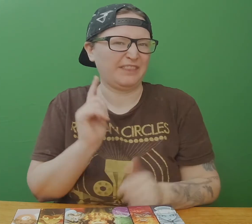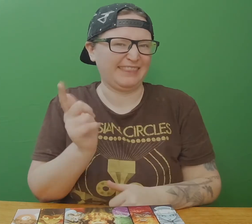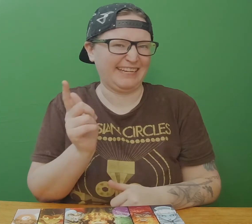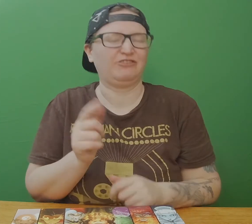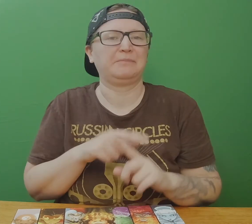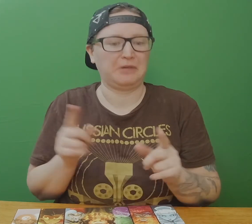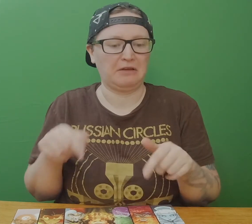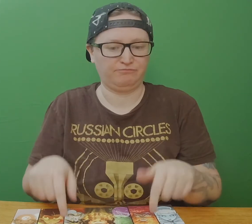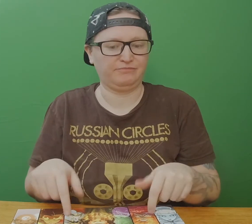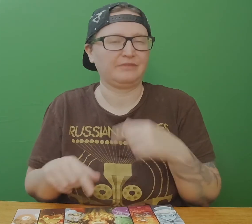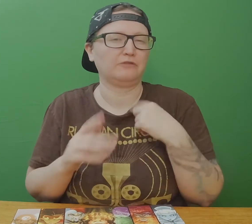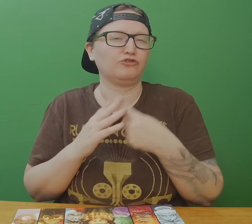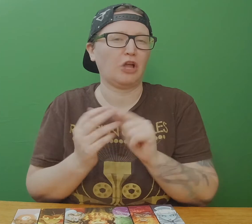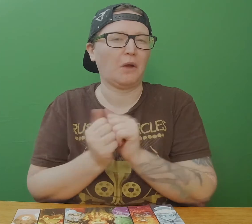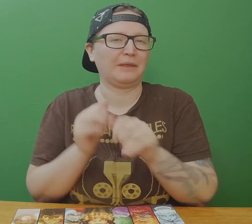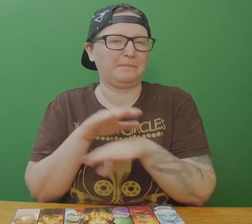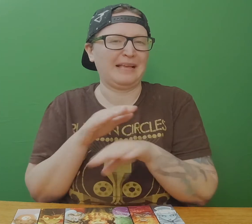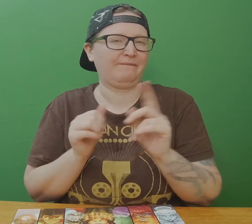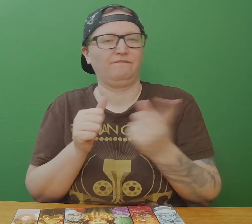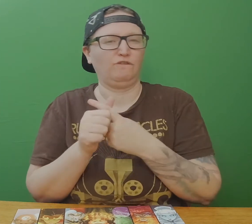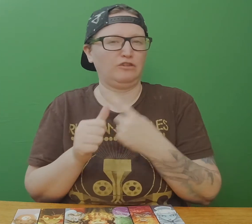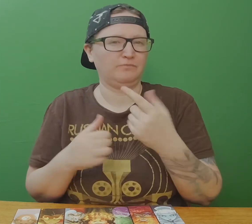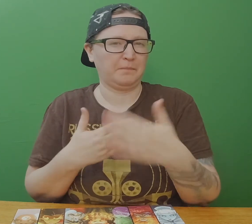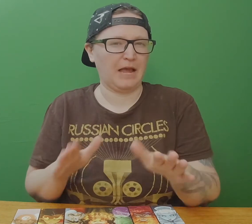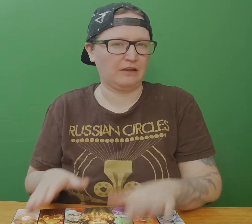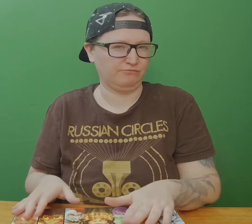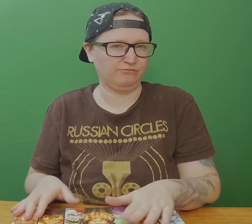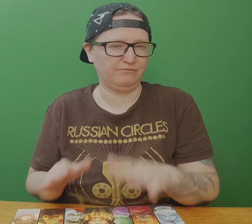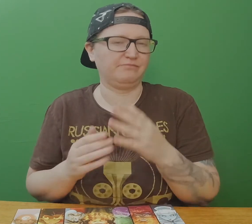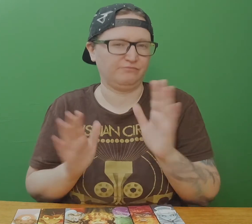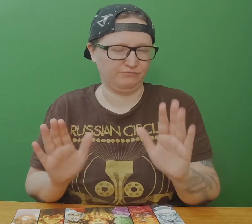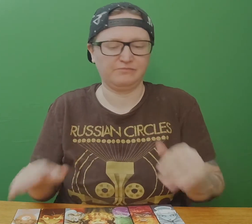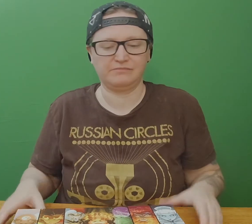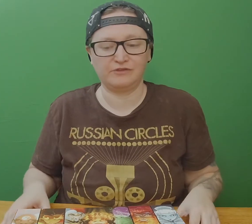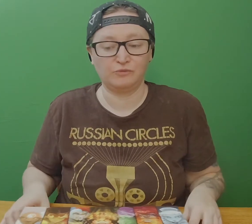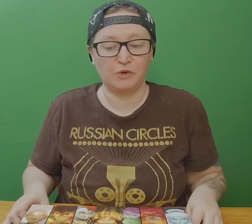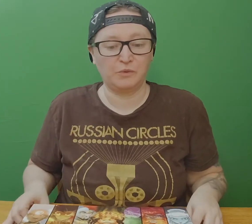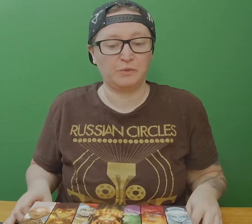here and I will show you later but I wanted to start with just the basic box the first box